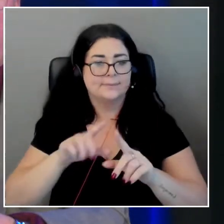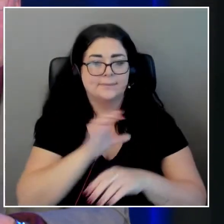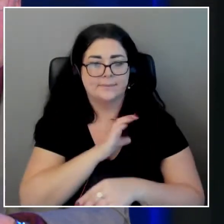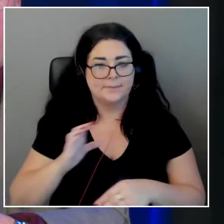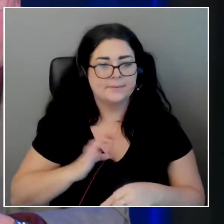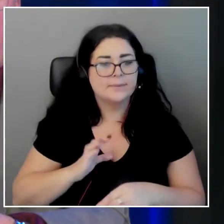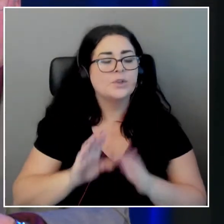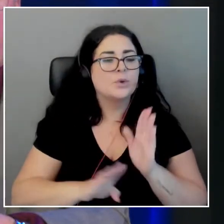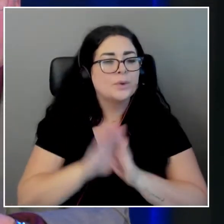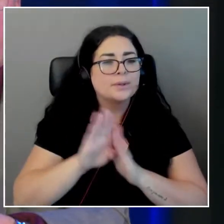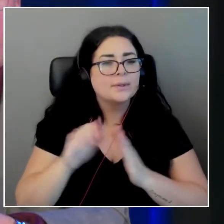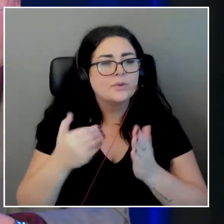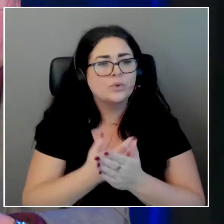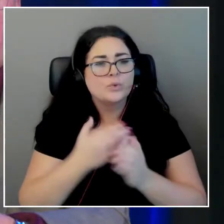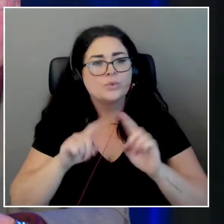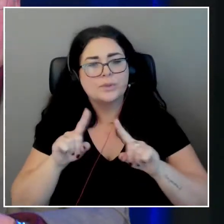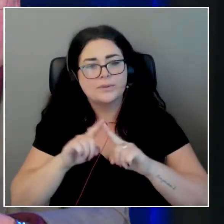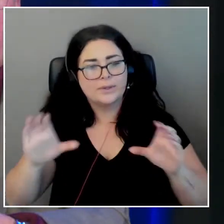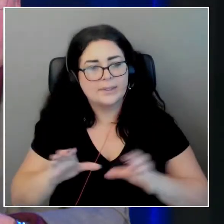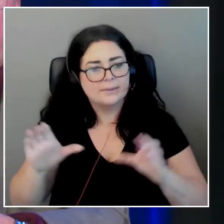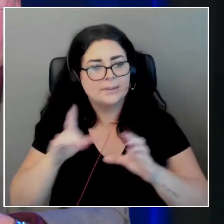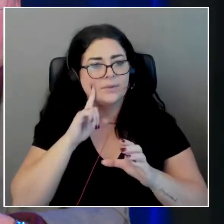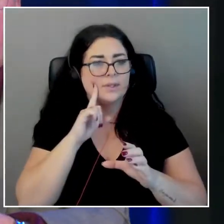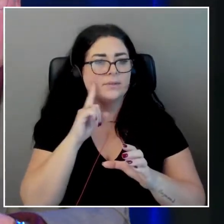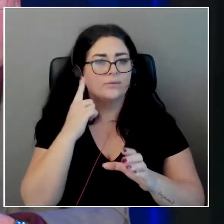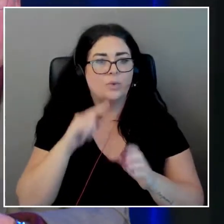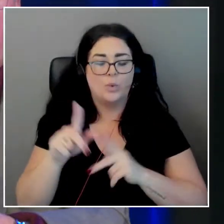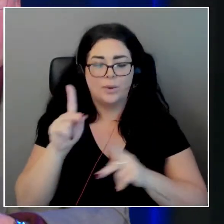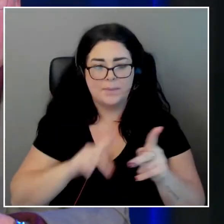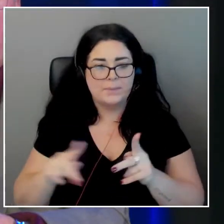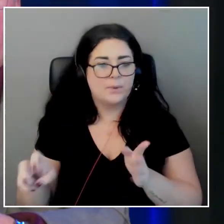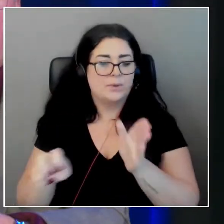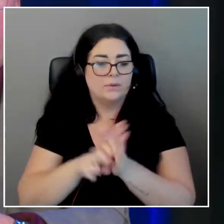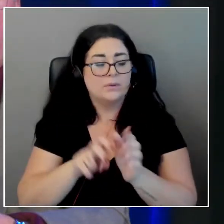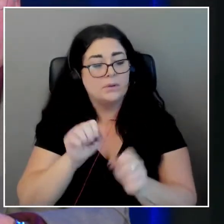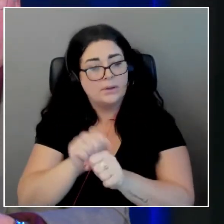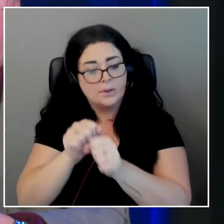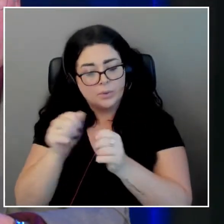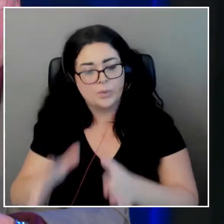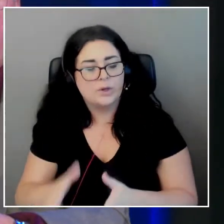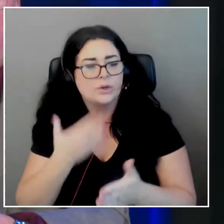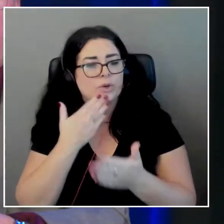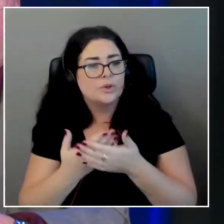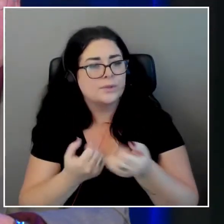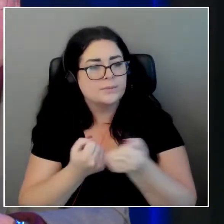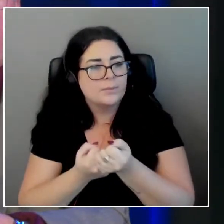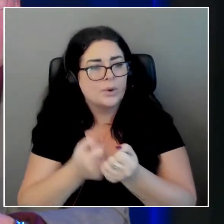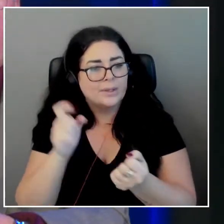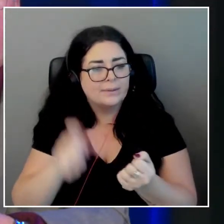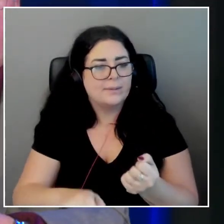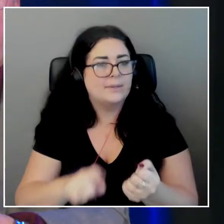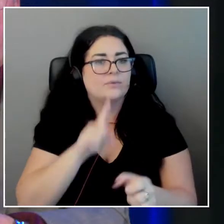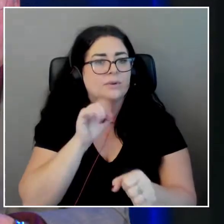processes to provide passengers and employees with the support they need for a truly accessible service and workplace.